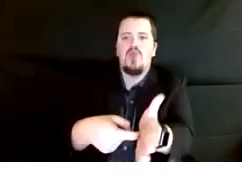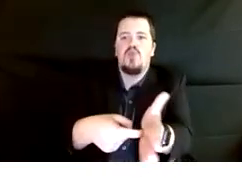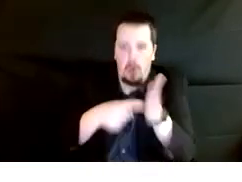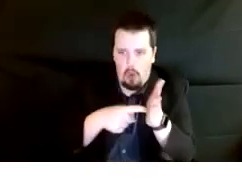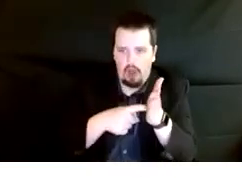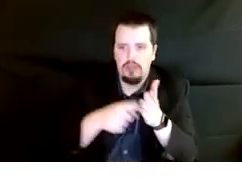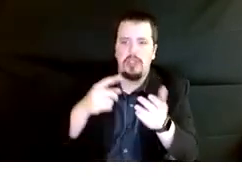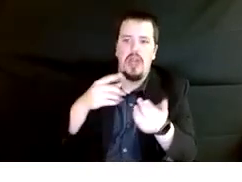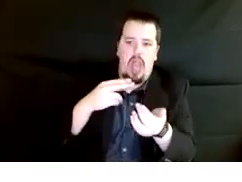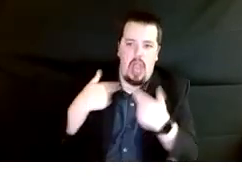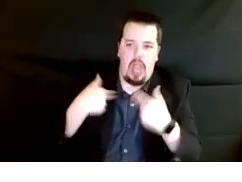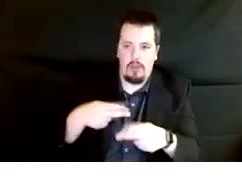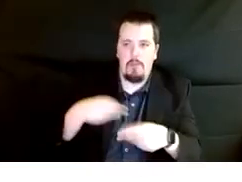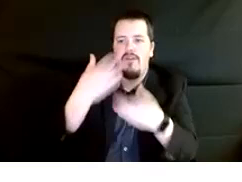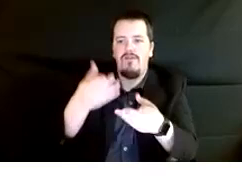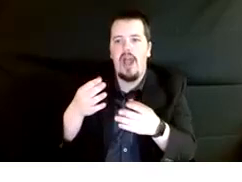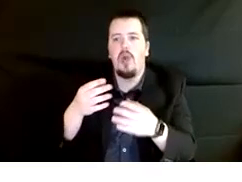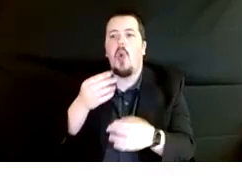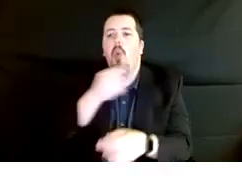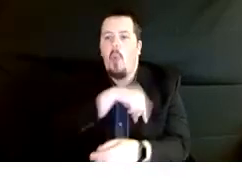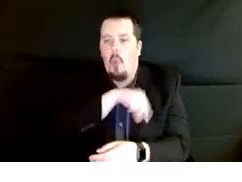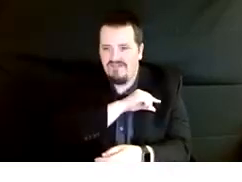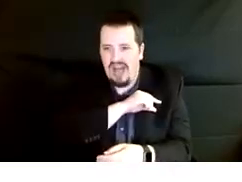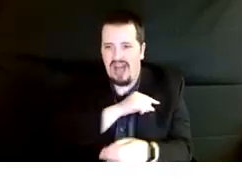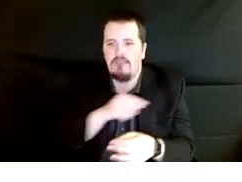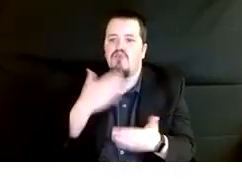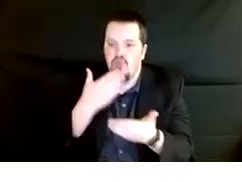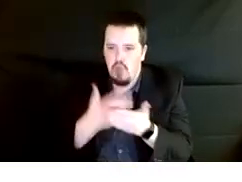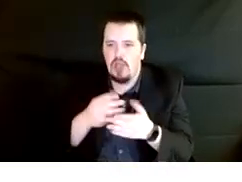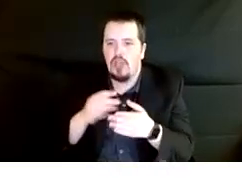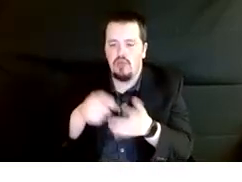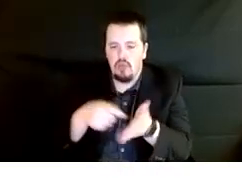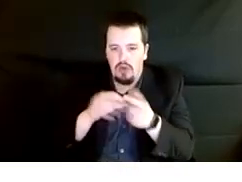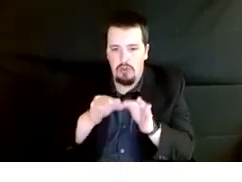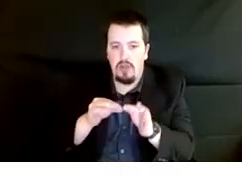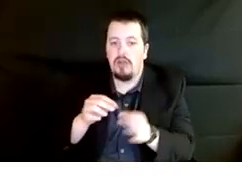provide qualified interpreters...Tennessee does not require that the interpreters be certified